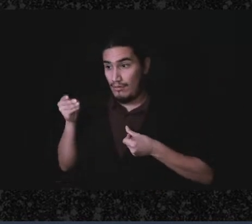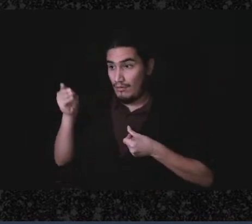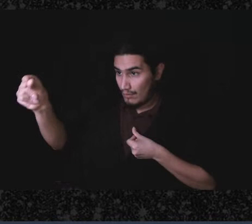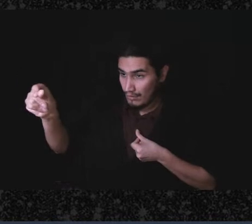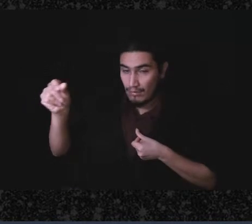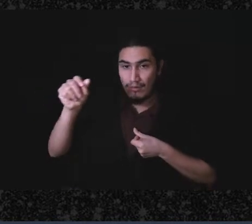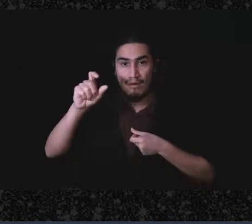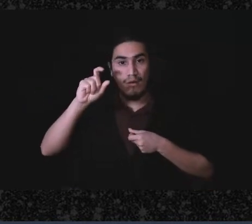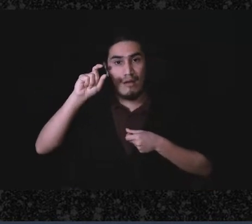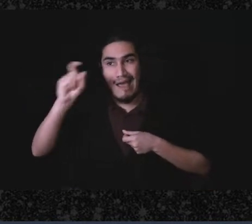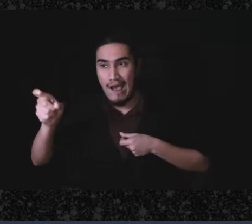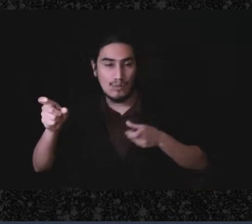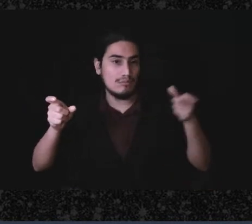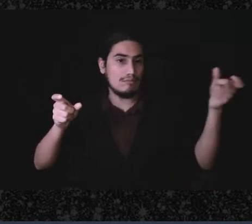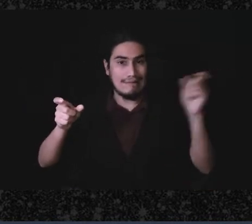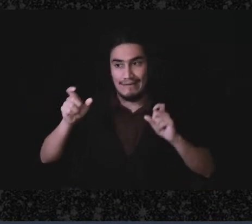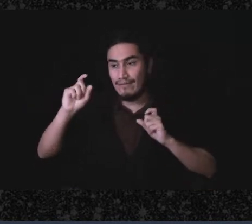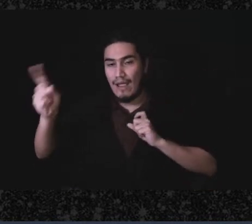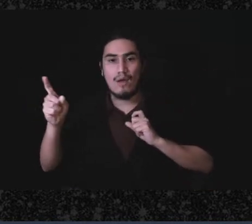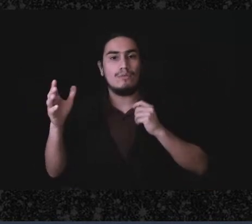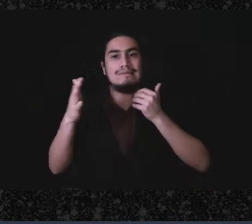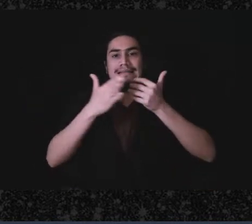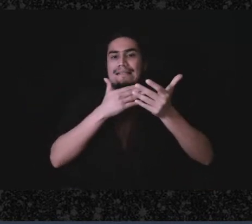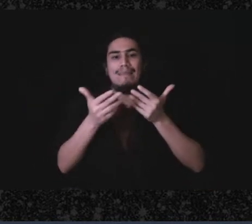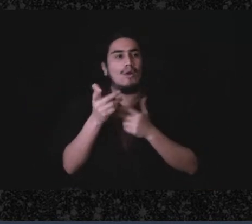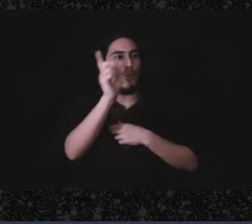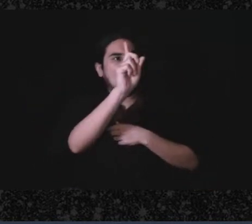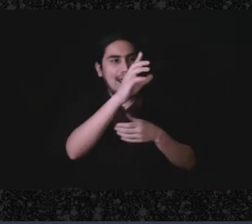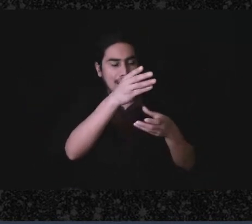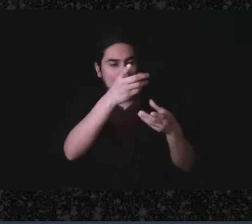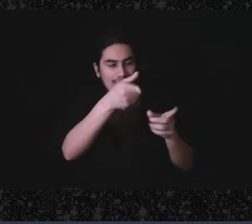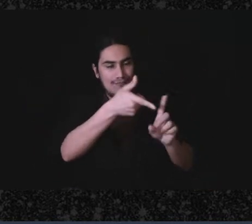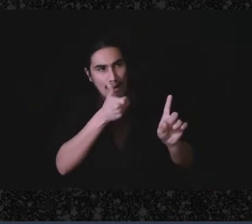bank account, regardless of where it came from or where it went. Even if it's later discovered